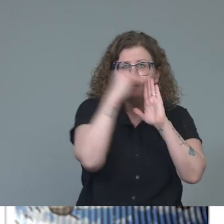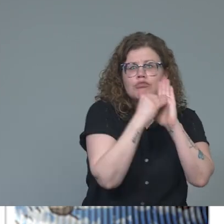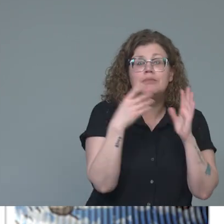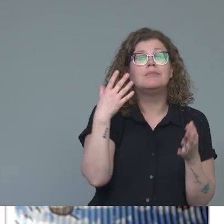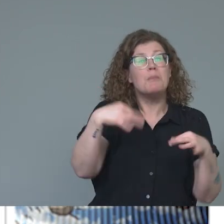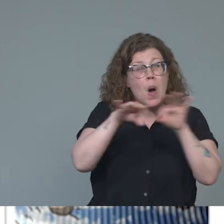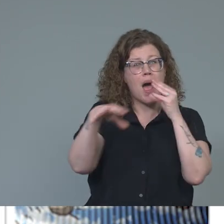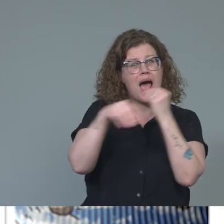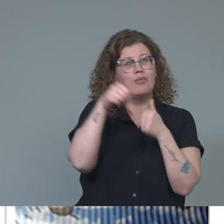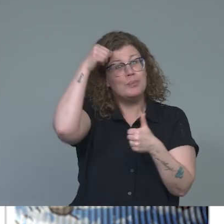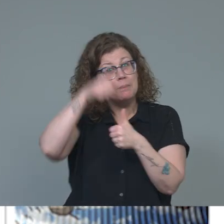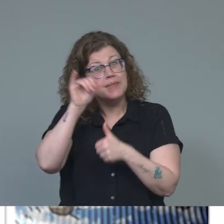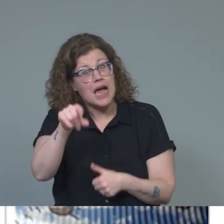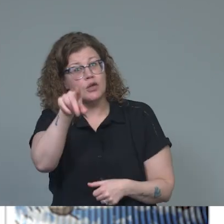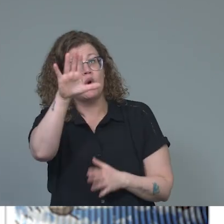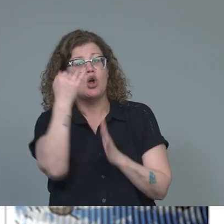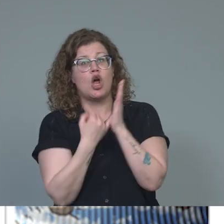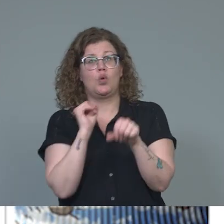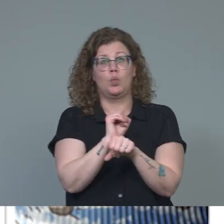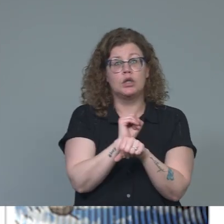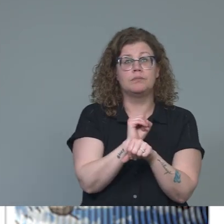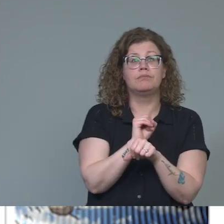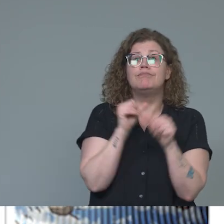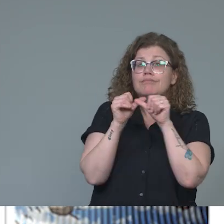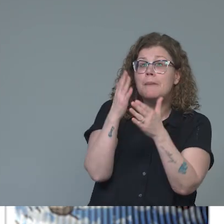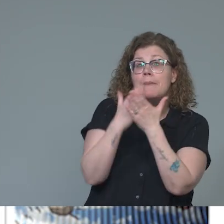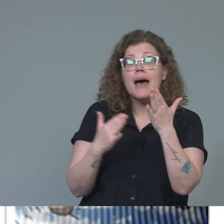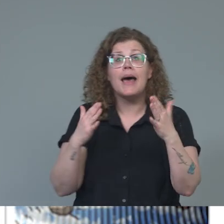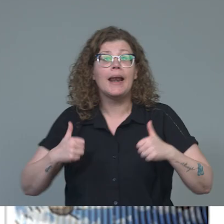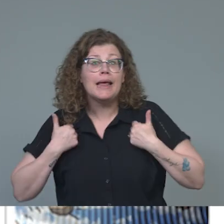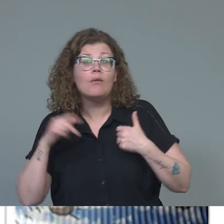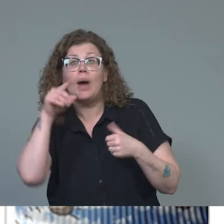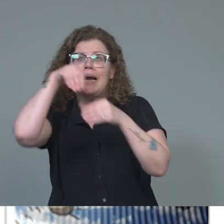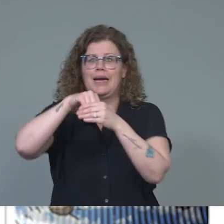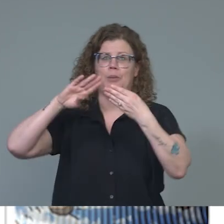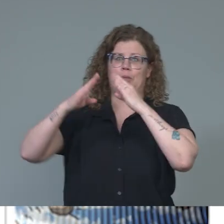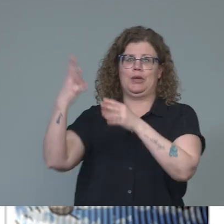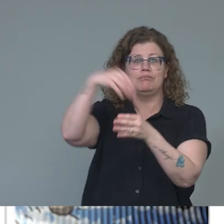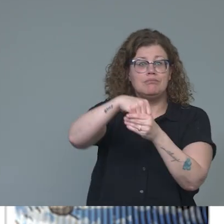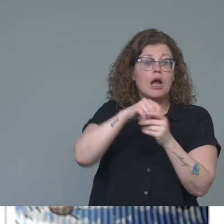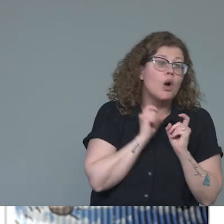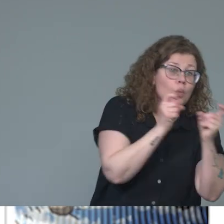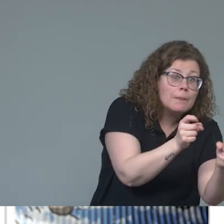artwork. Maybe it lives on your website. Maybe it's addressed through annual revisits of the